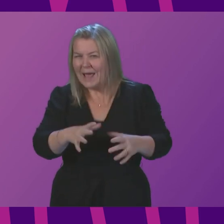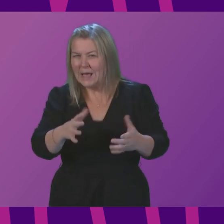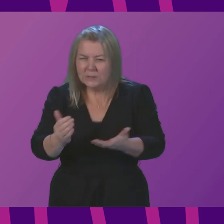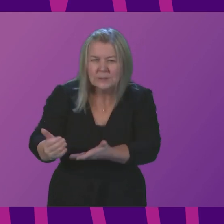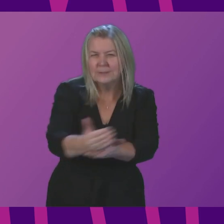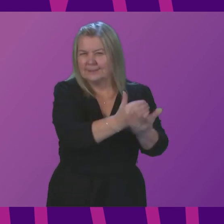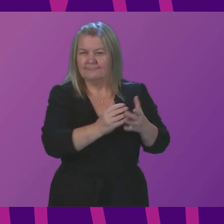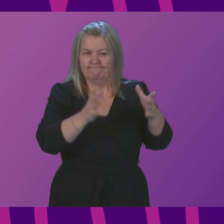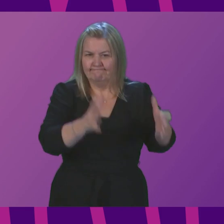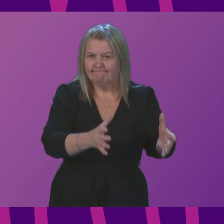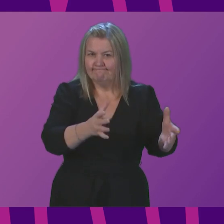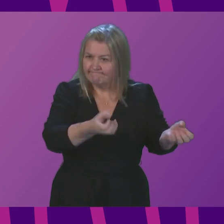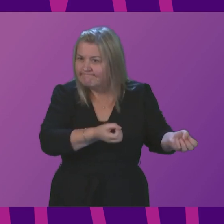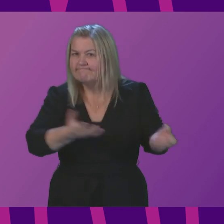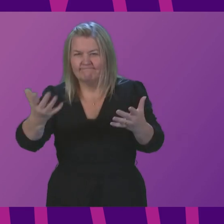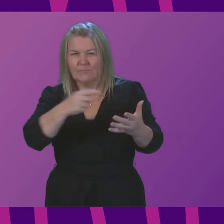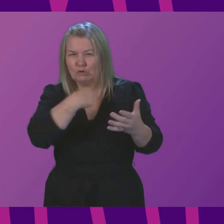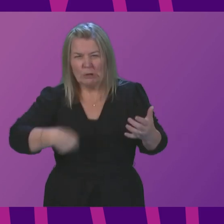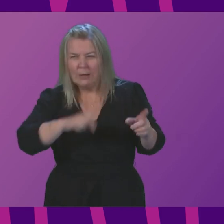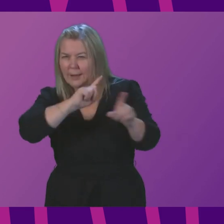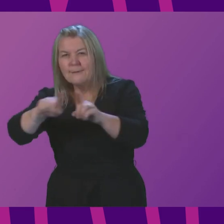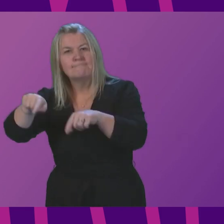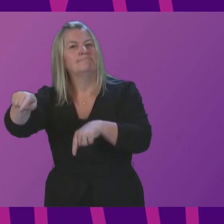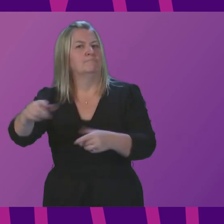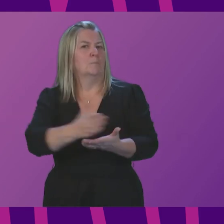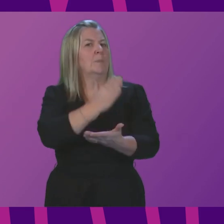the environment is protected. It is, of course, for the courts to decide what level of fine